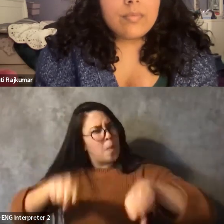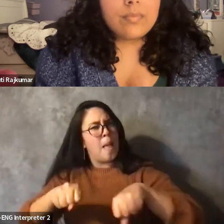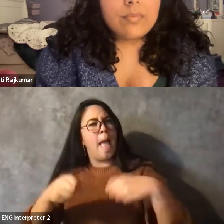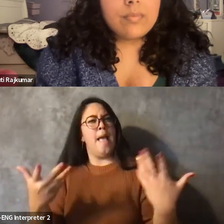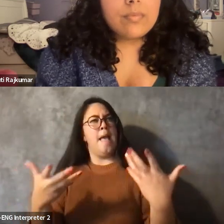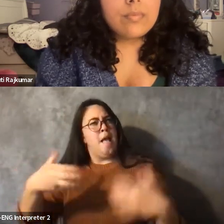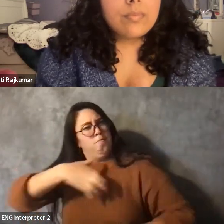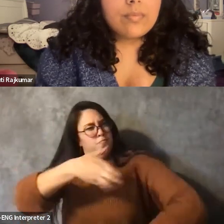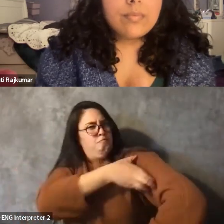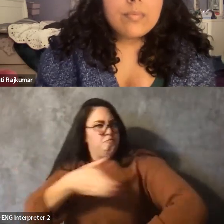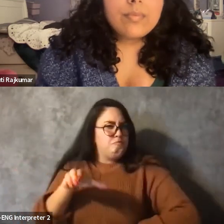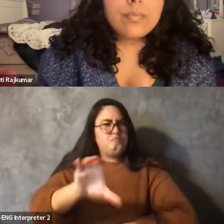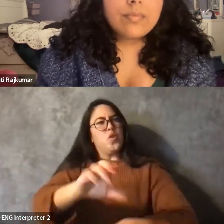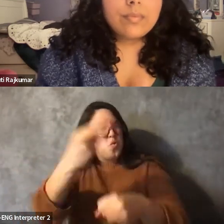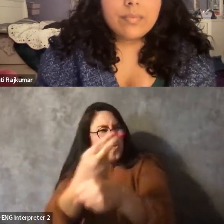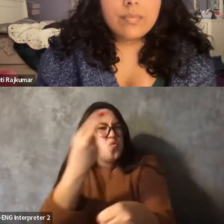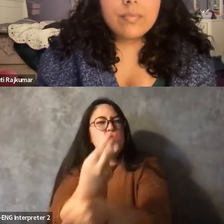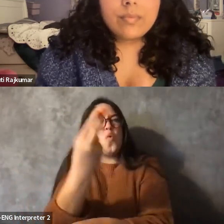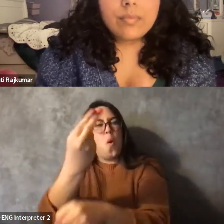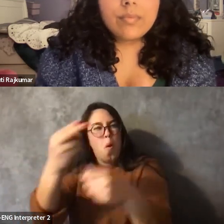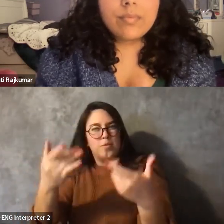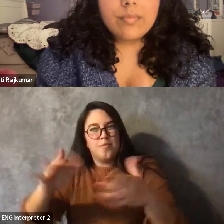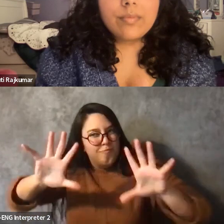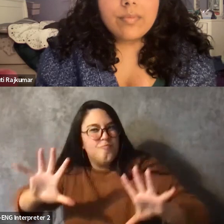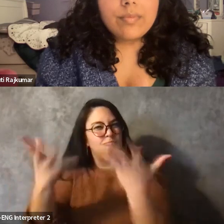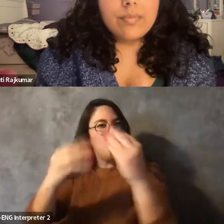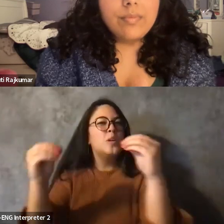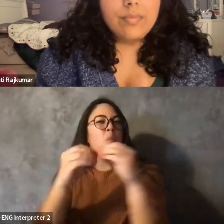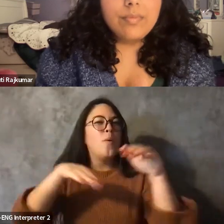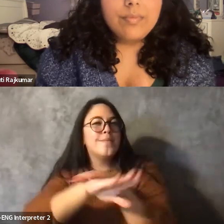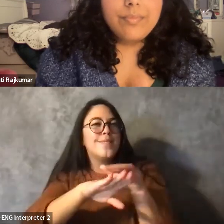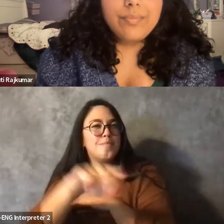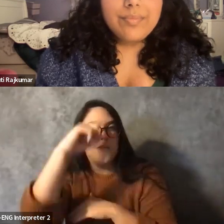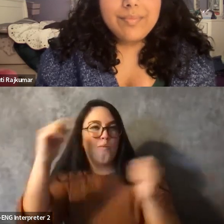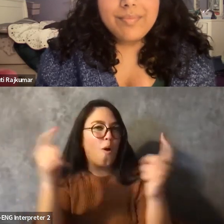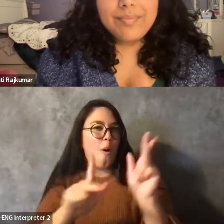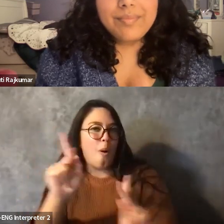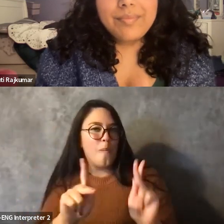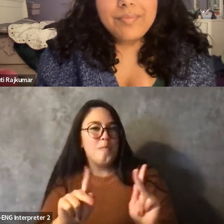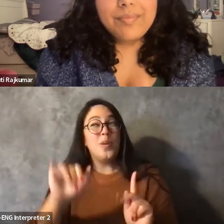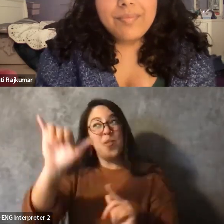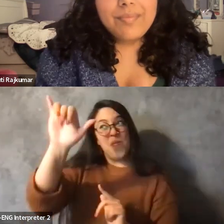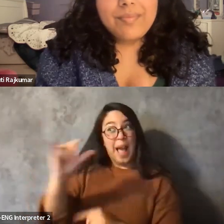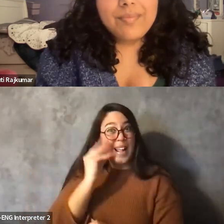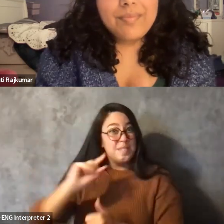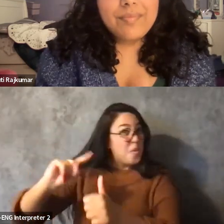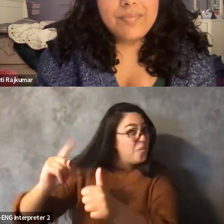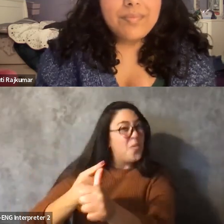and accessible towards disabled individuals. And so that's what I think started my activism. Love that.